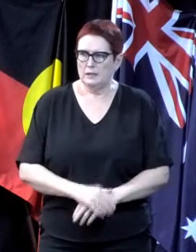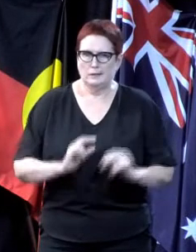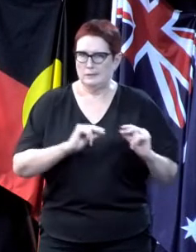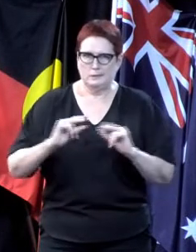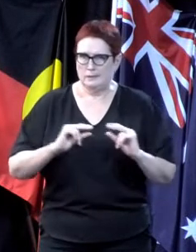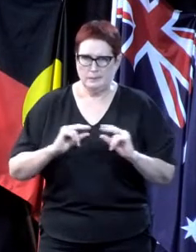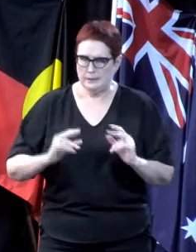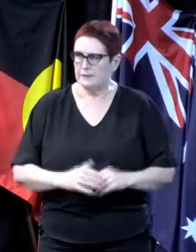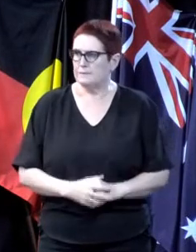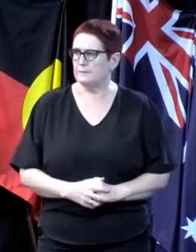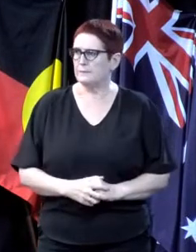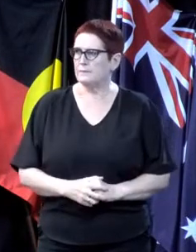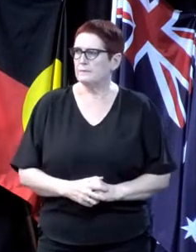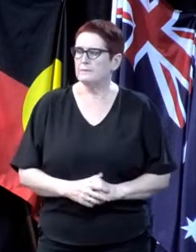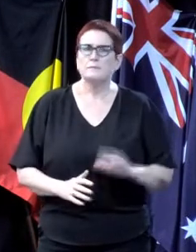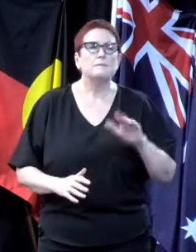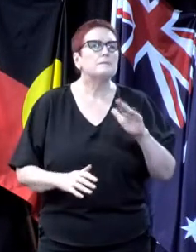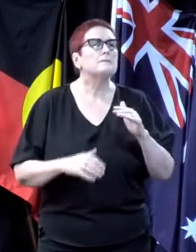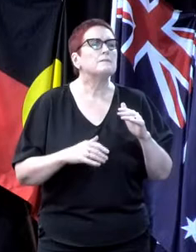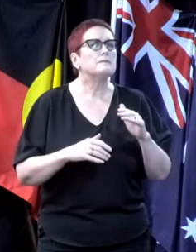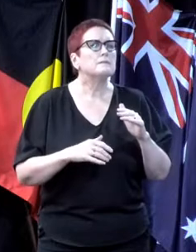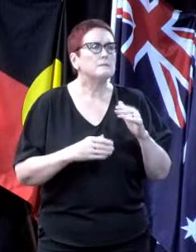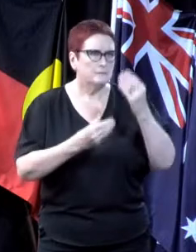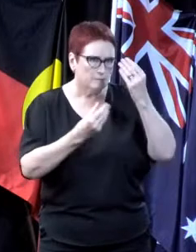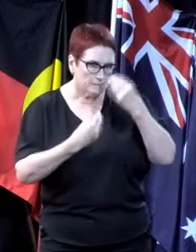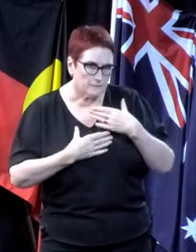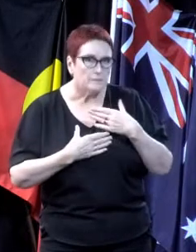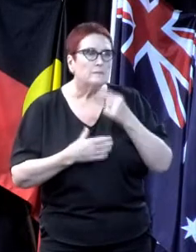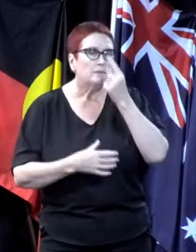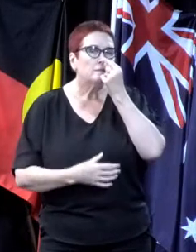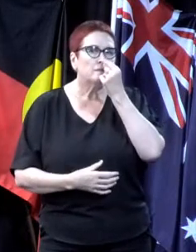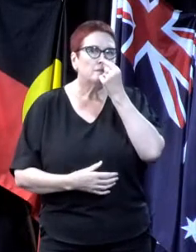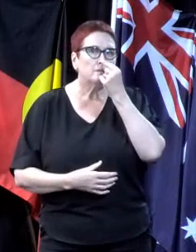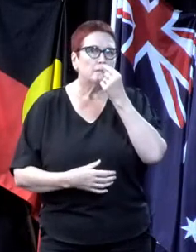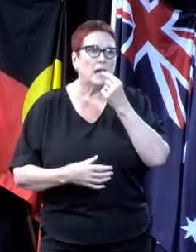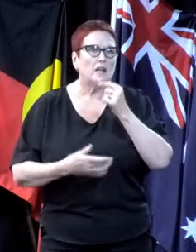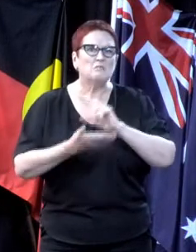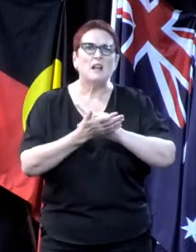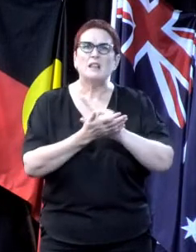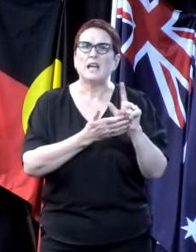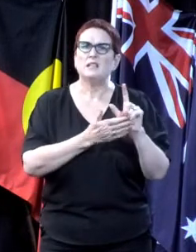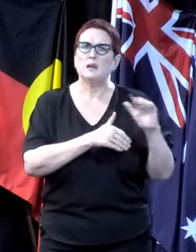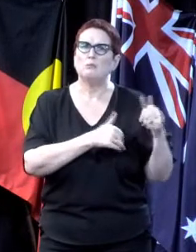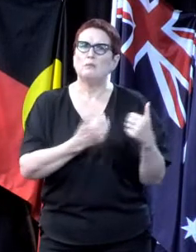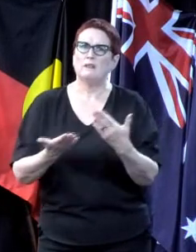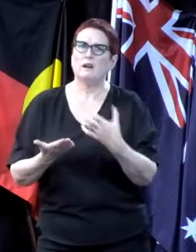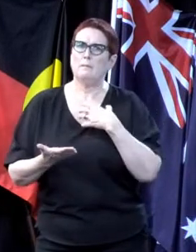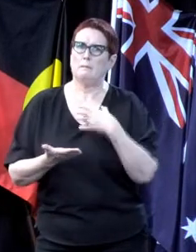Yes, Ms. McMillan is just informing me that she's able to, in time, provide some formal evidence